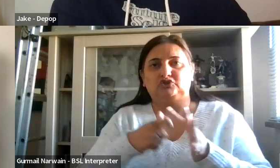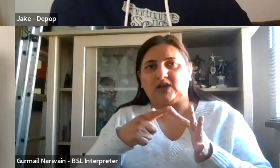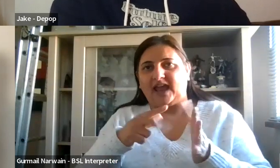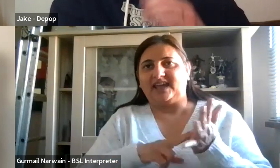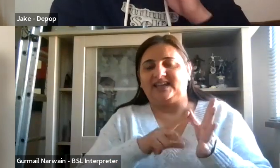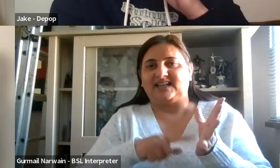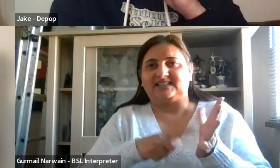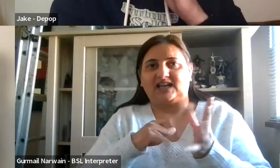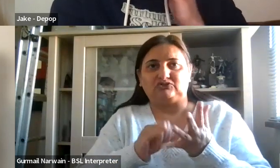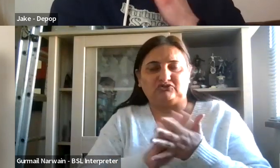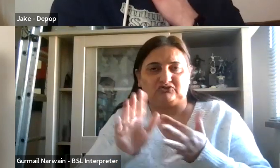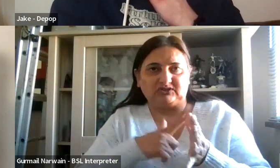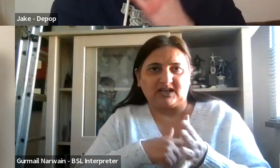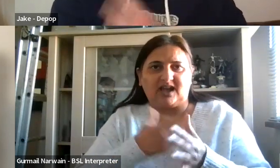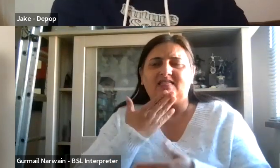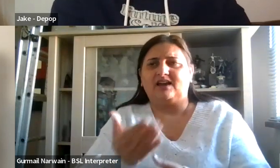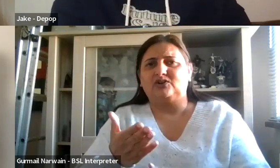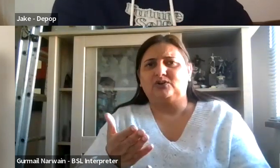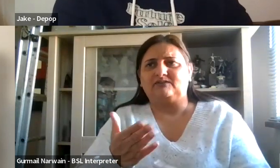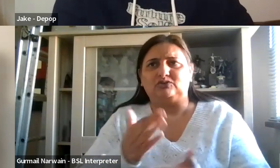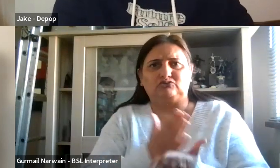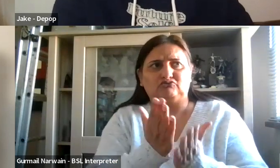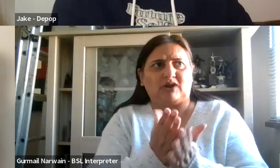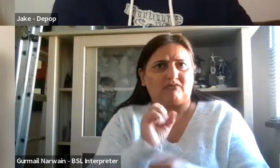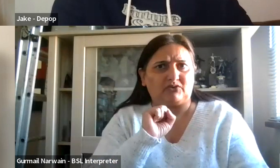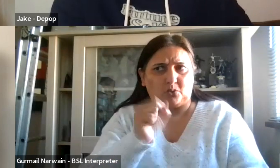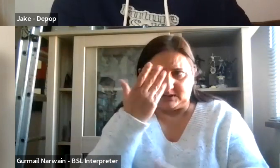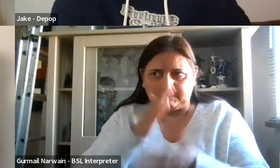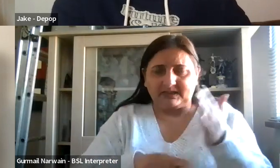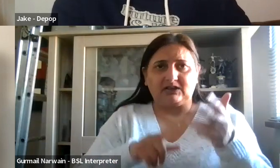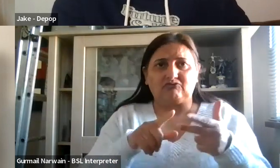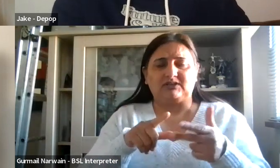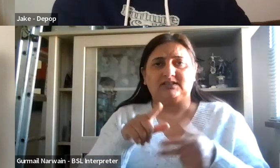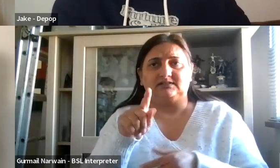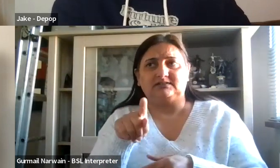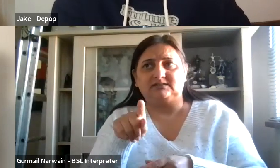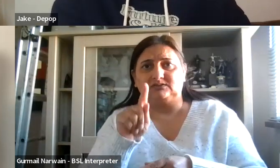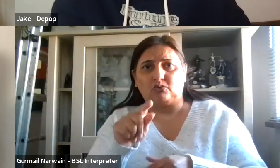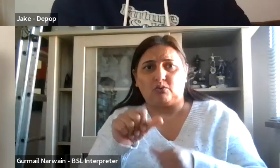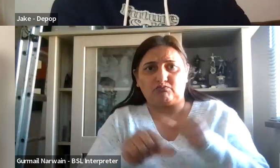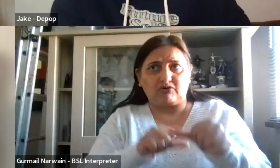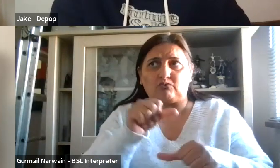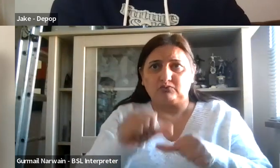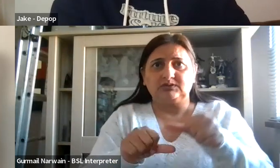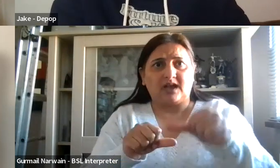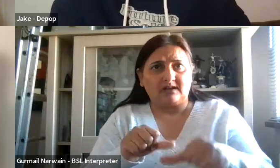So thank you to the panel. Thank you so much for the sharing your experiences at and your processes. We're with us. Jake and Natasha, thank you for sharing your experiences at Depop. And your processes with us.